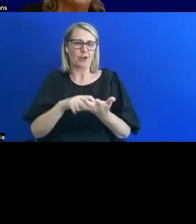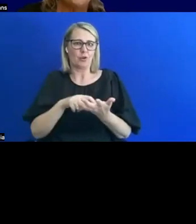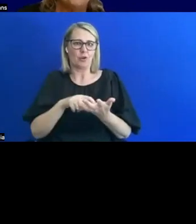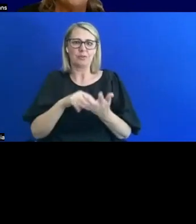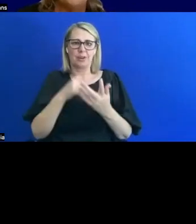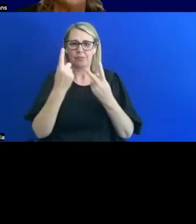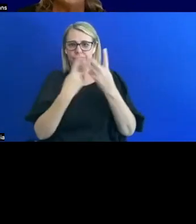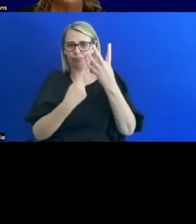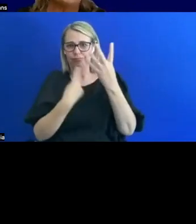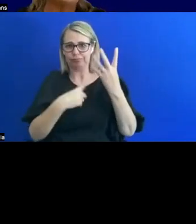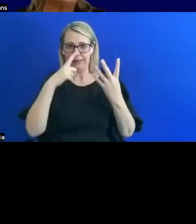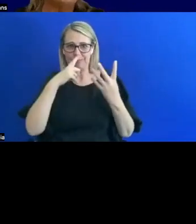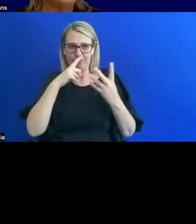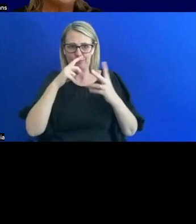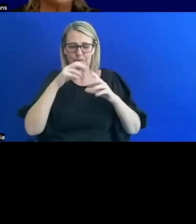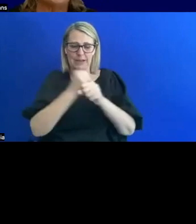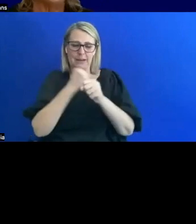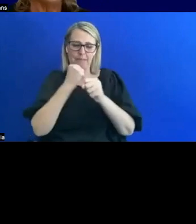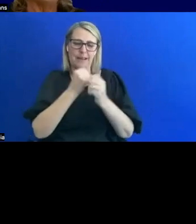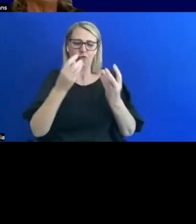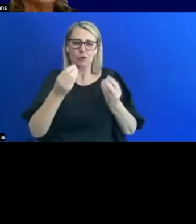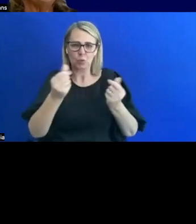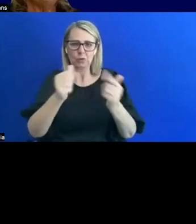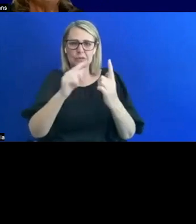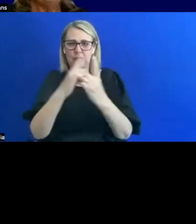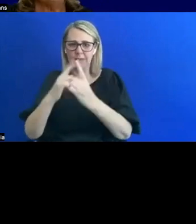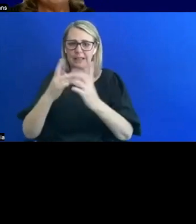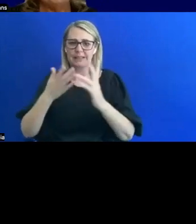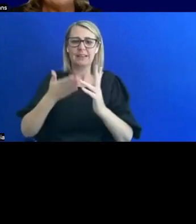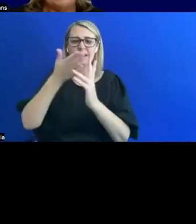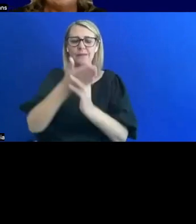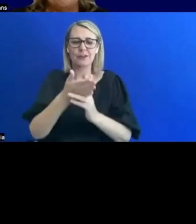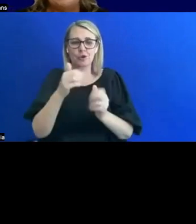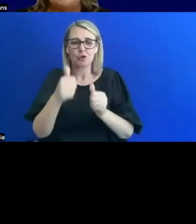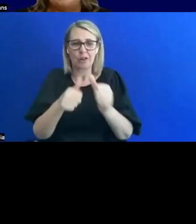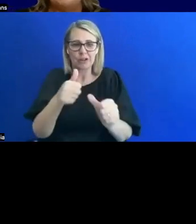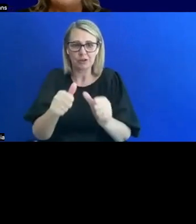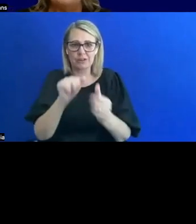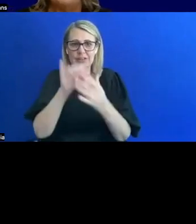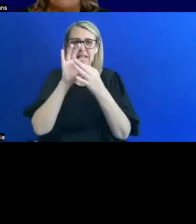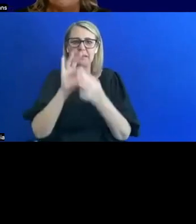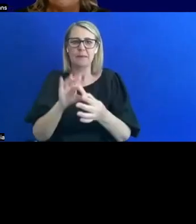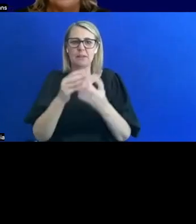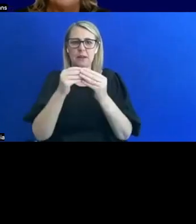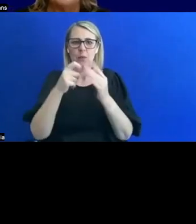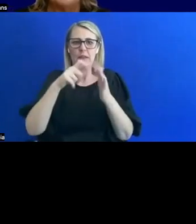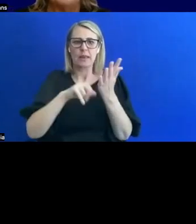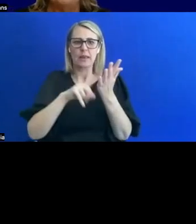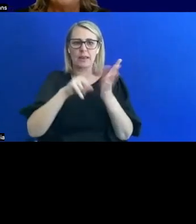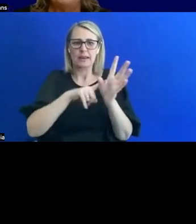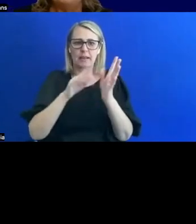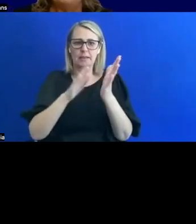produced resources and intervention strategies, especially Kelly Mahler and Cara Koscinski.